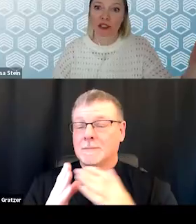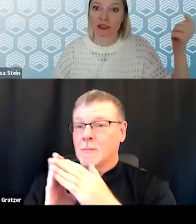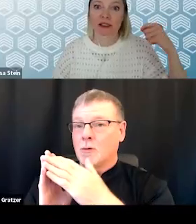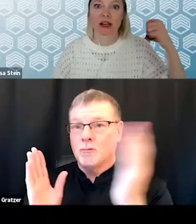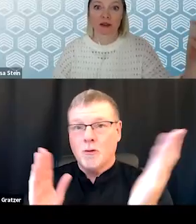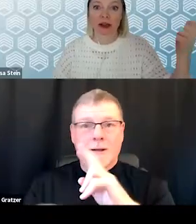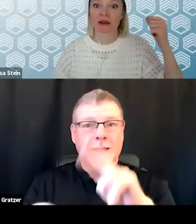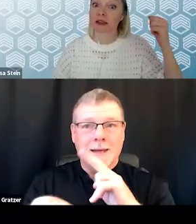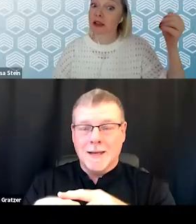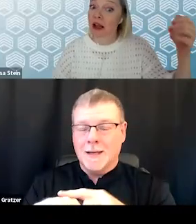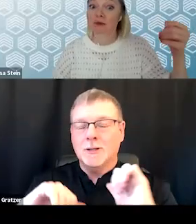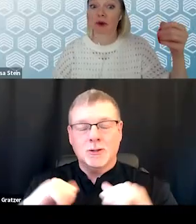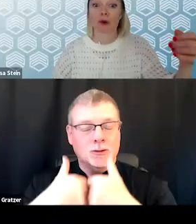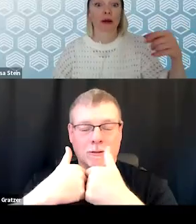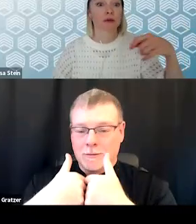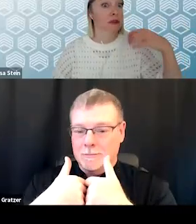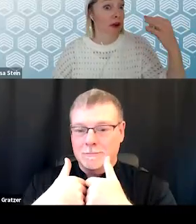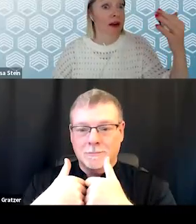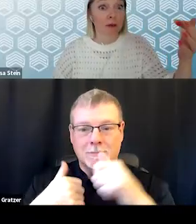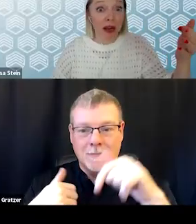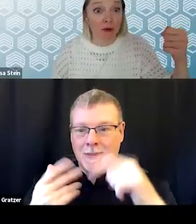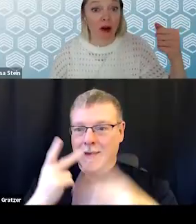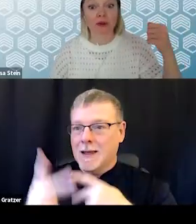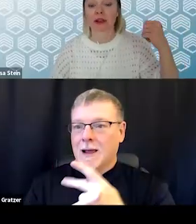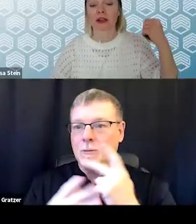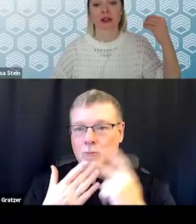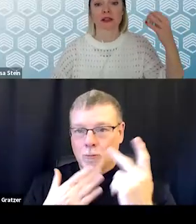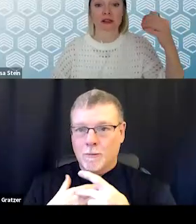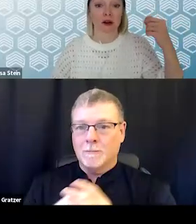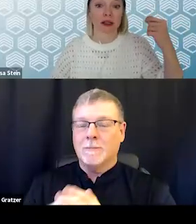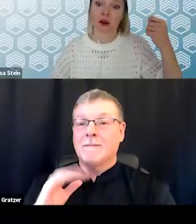challenges in staffing these kinds of programs, finding behavioral health clinicians, et cetera.